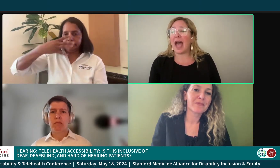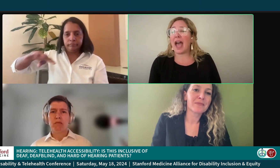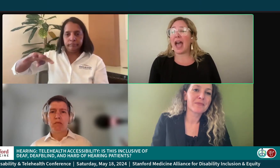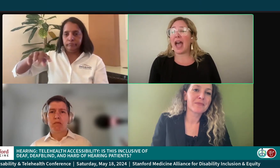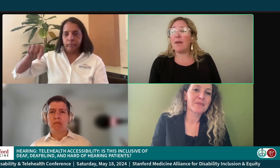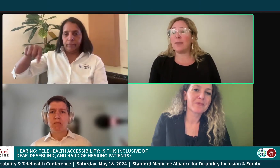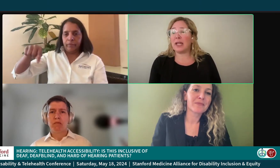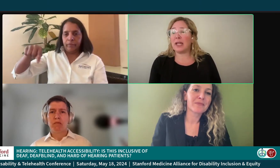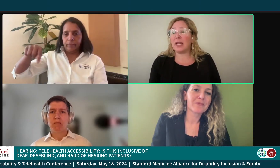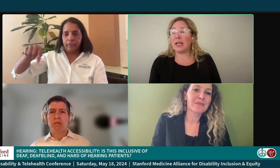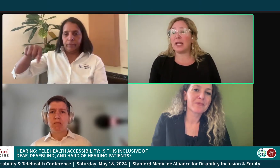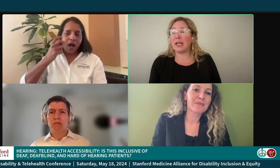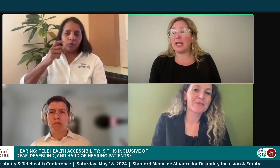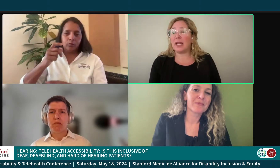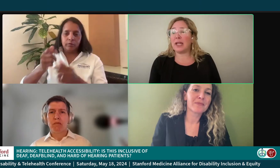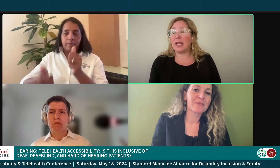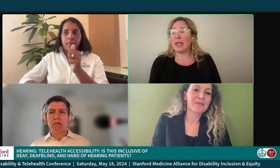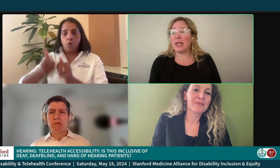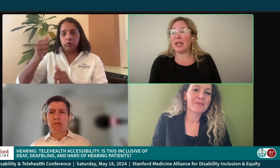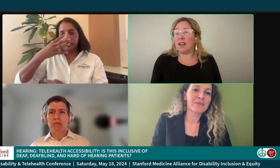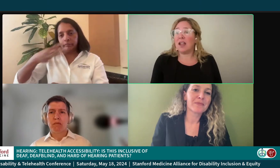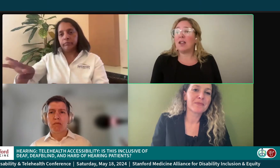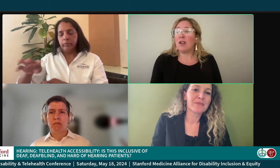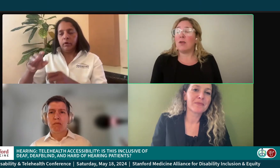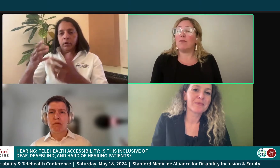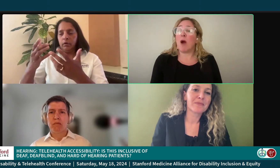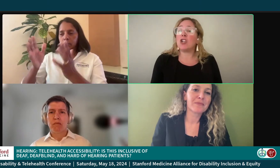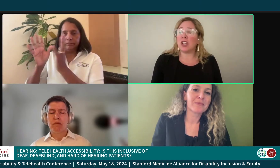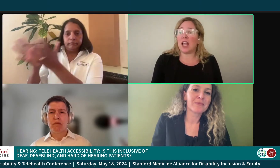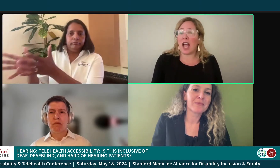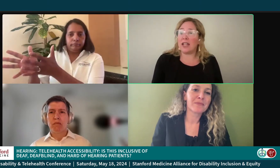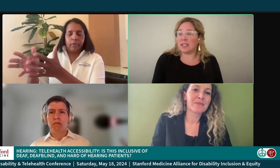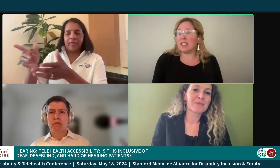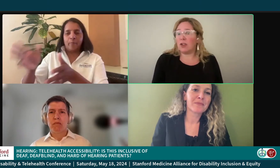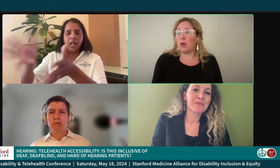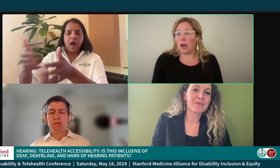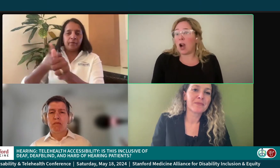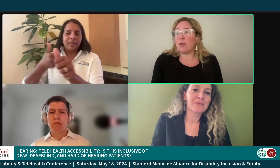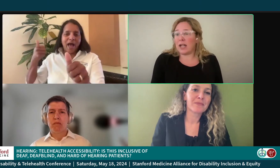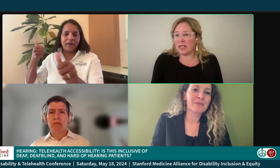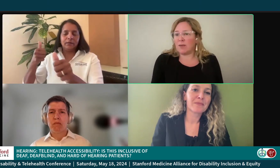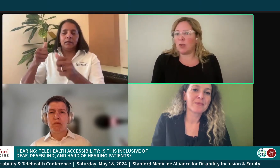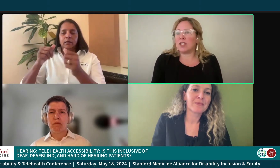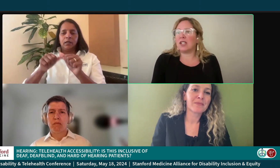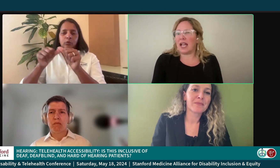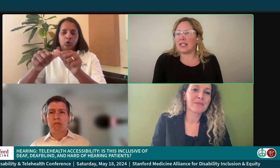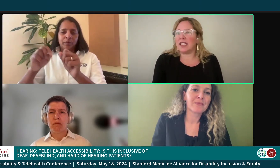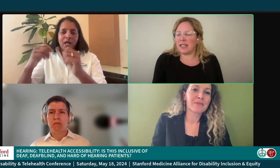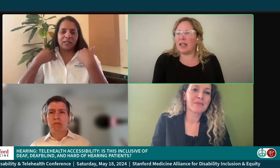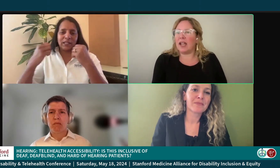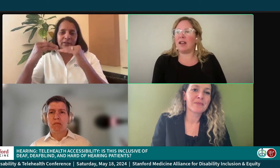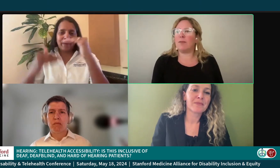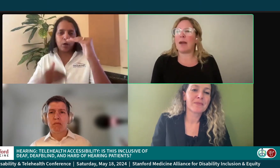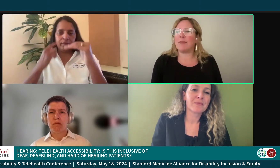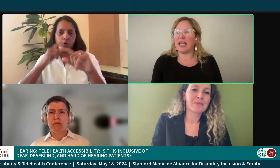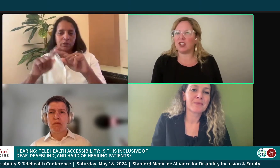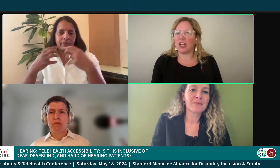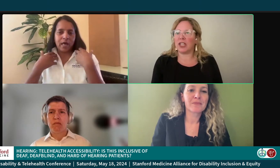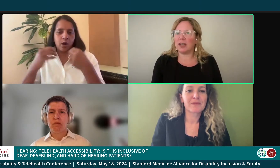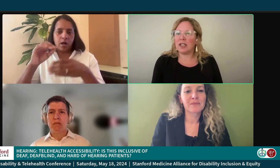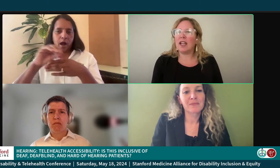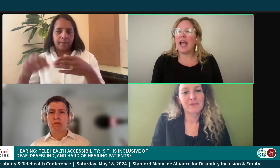that risk of them being marginalized, who are already the most neglected population,